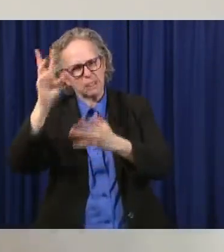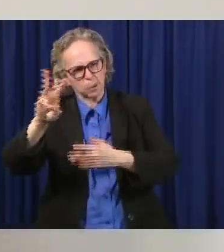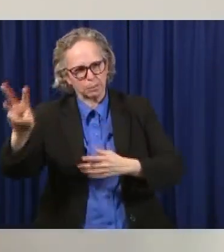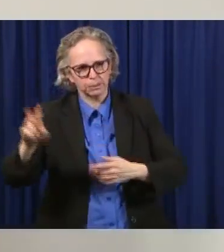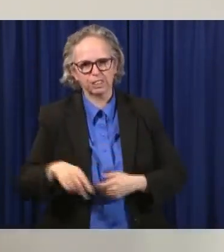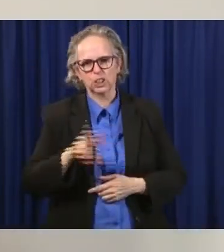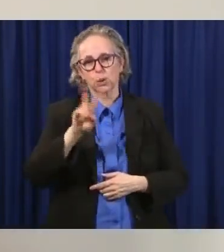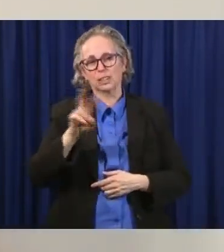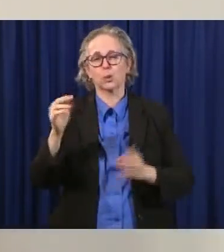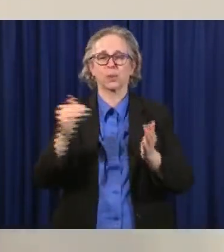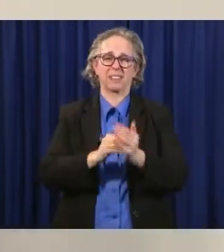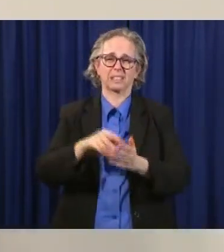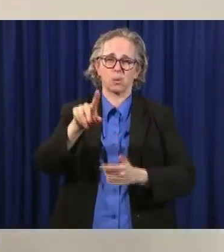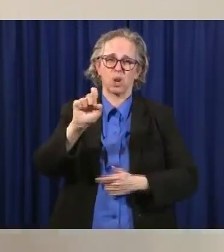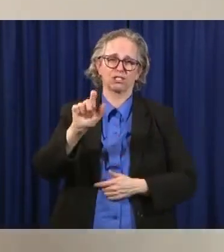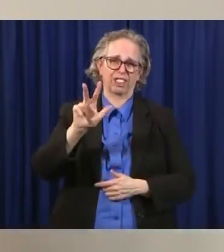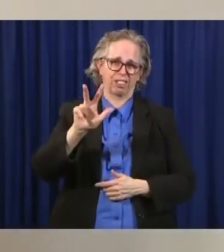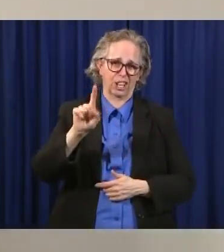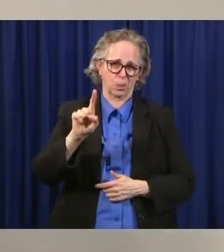WE HAVE CASES IN OHIO TODAY,